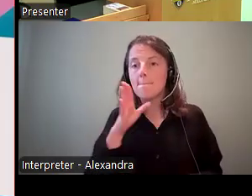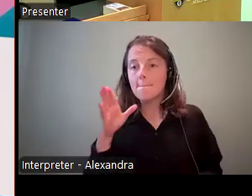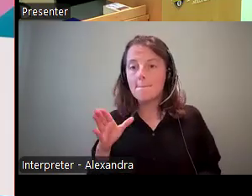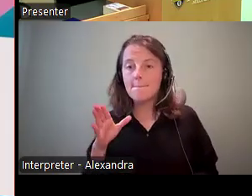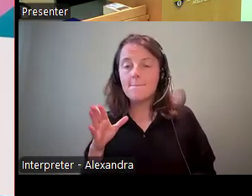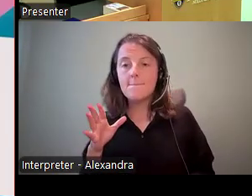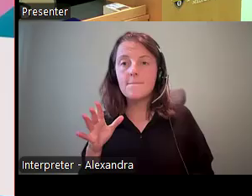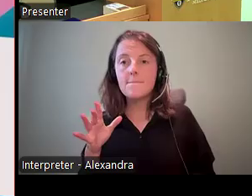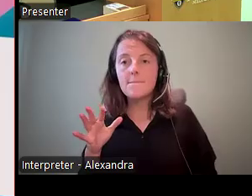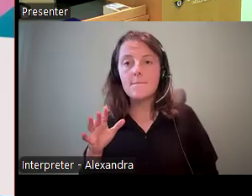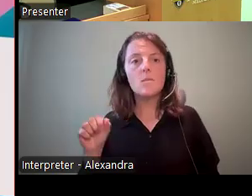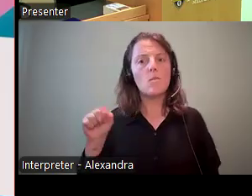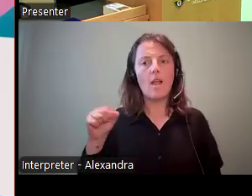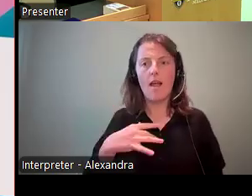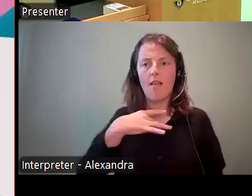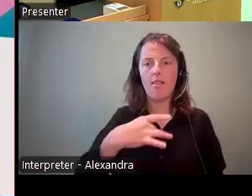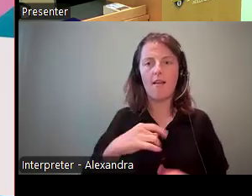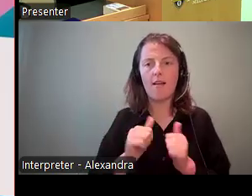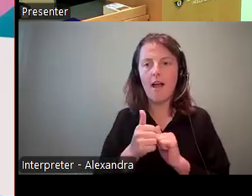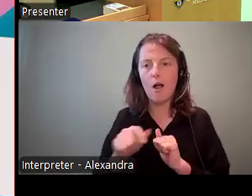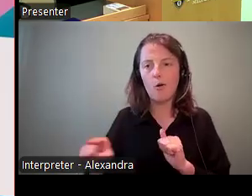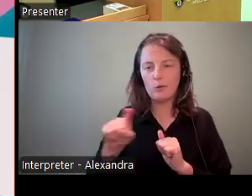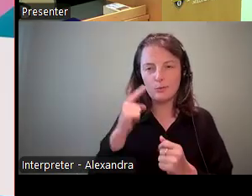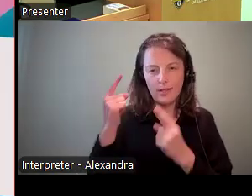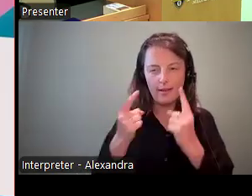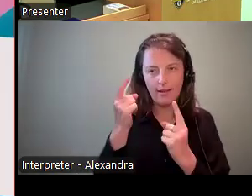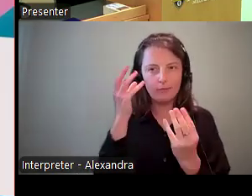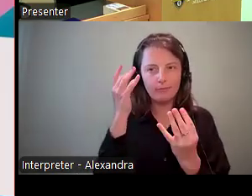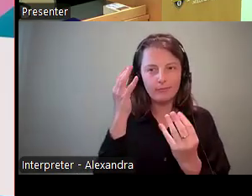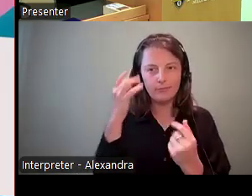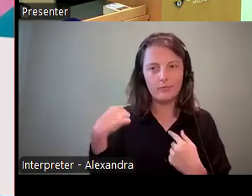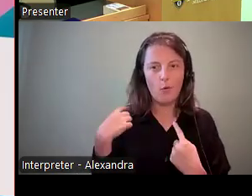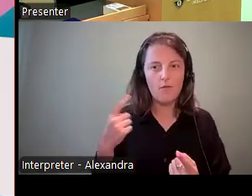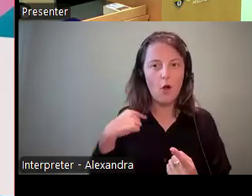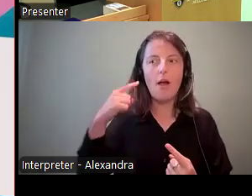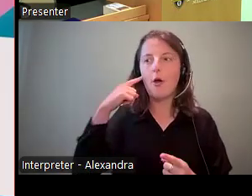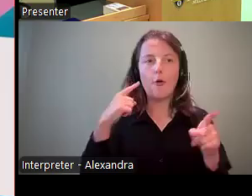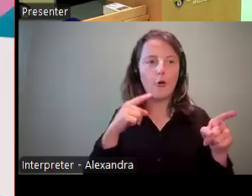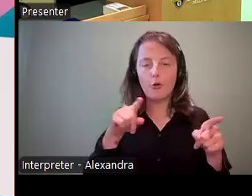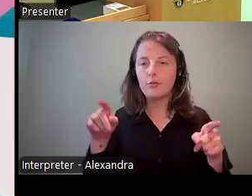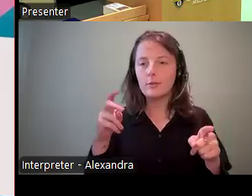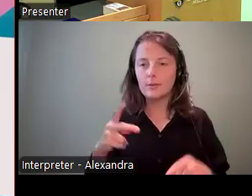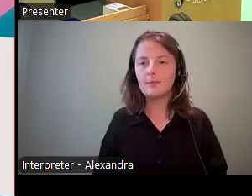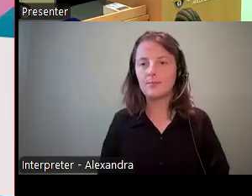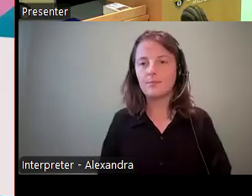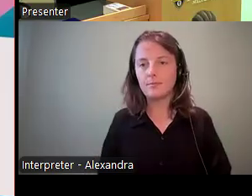yeah I like how I like how you're thinking here the thoughts that I've heard so far